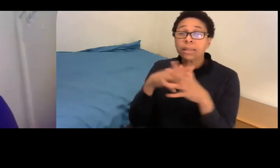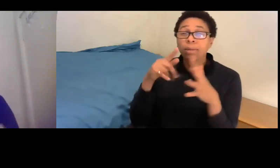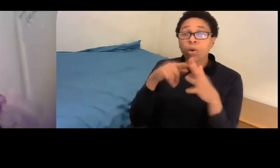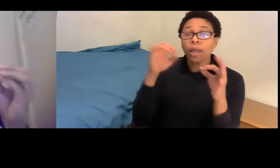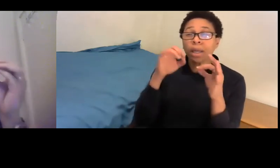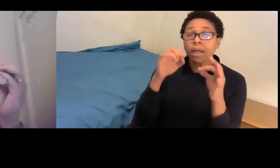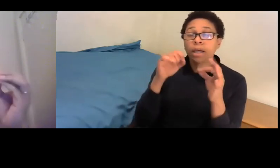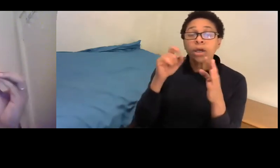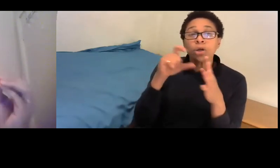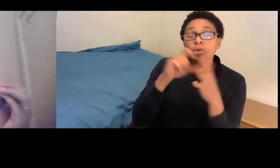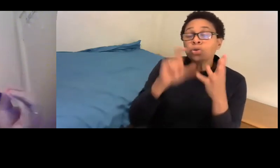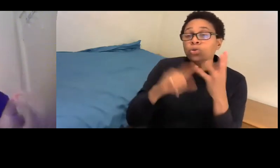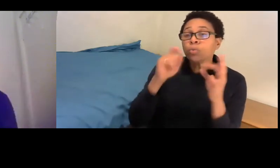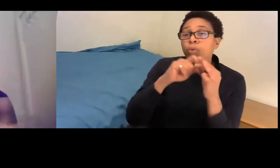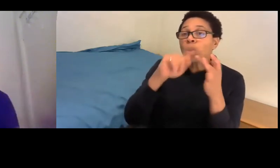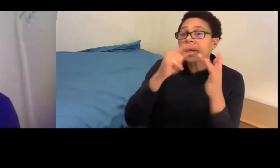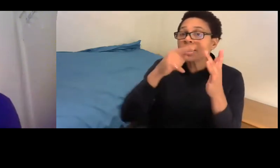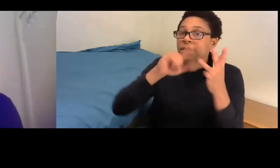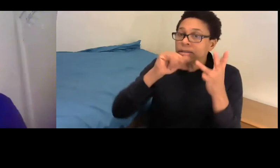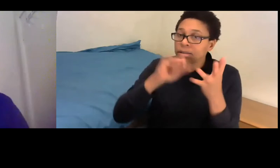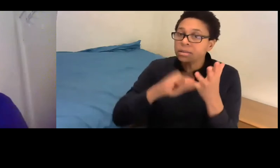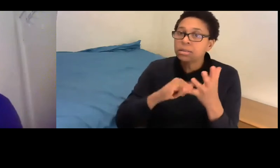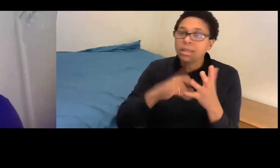thought, this, Kimberlé Crenshaw, you know,